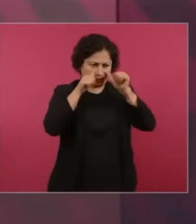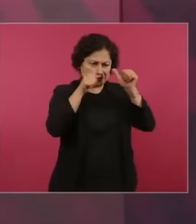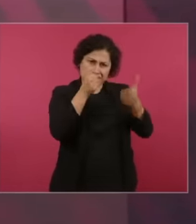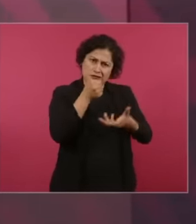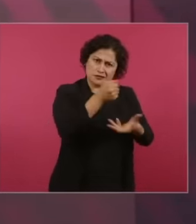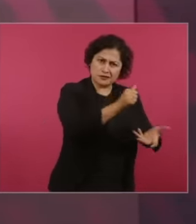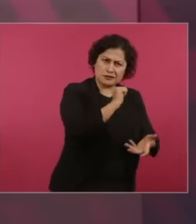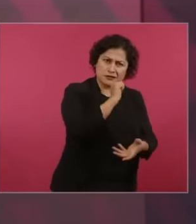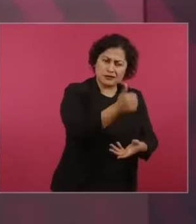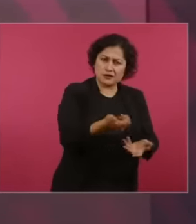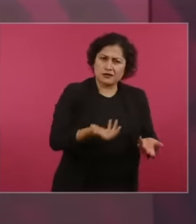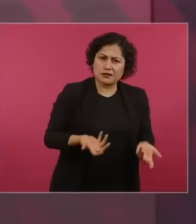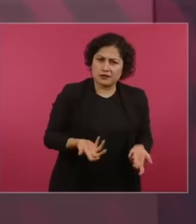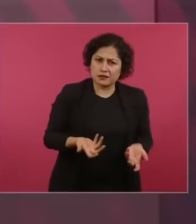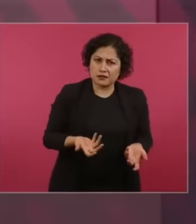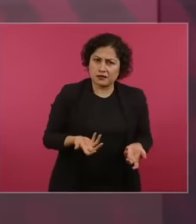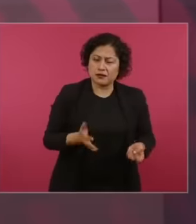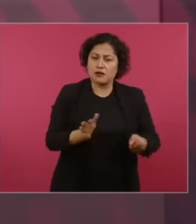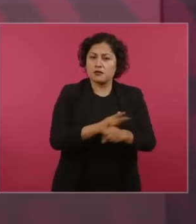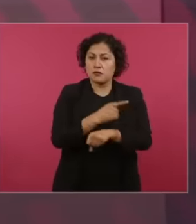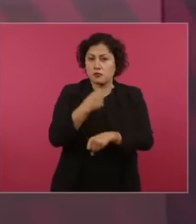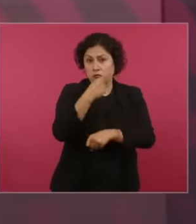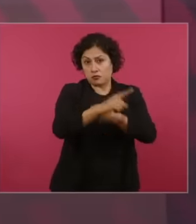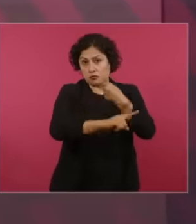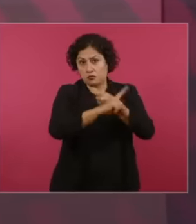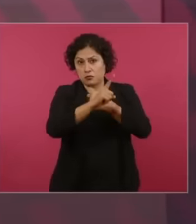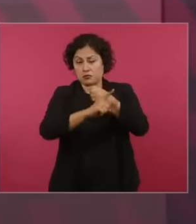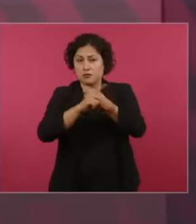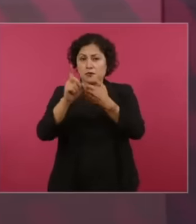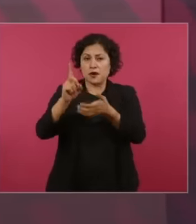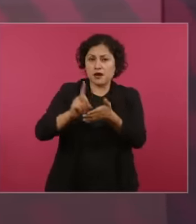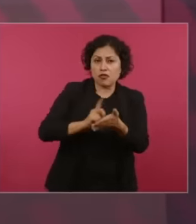from drug use, and unfortunately